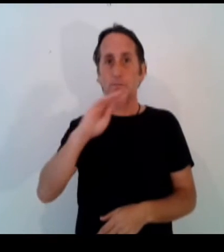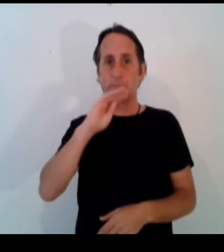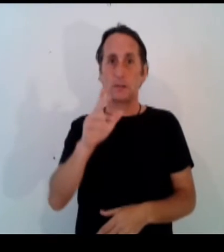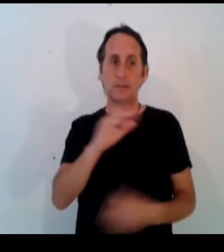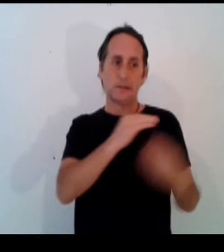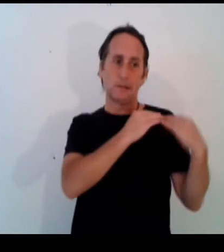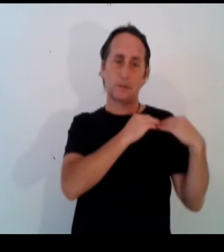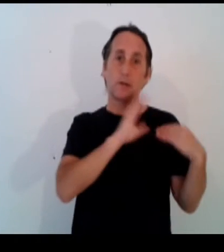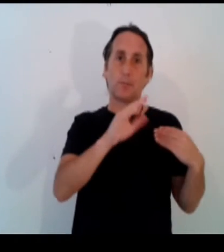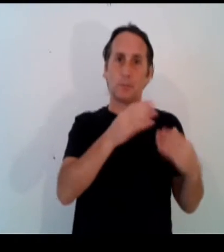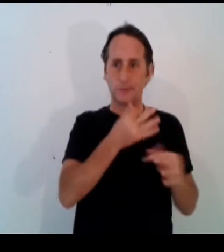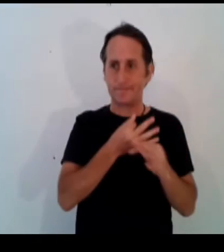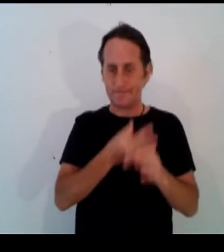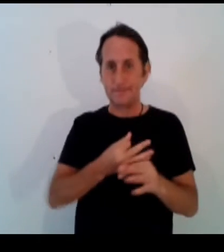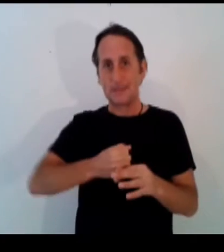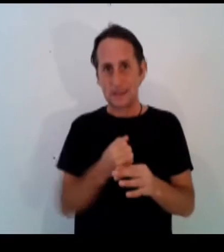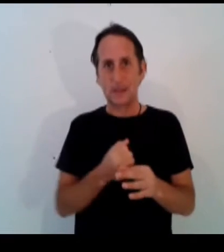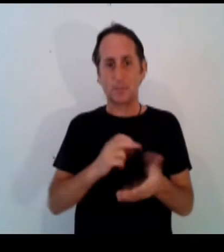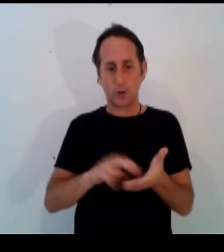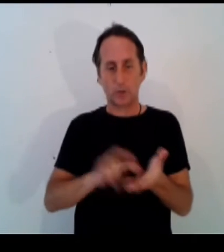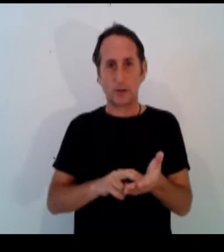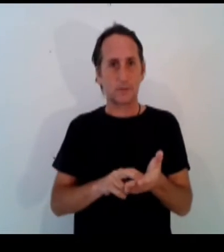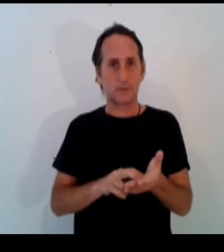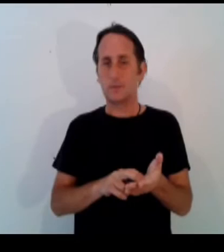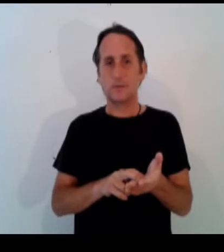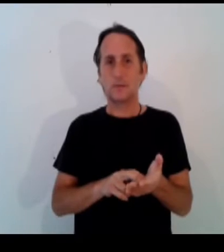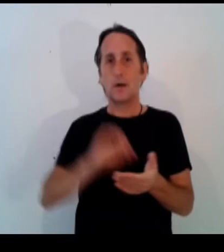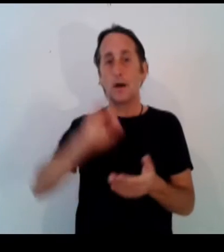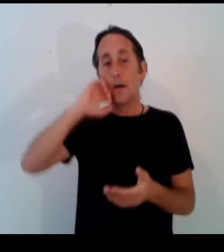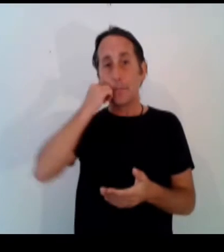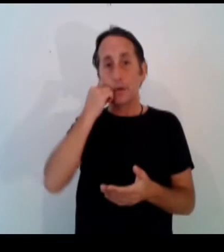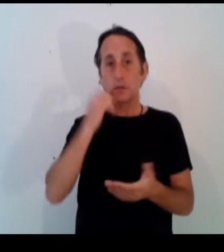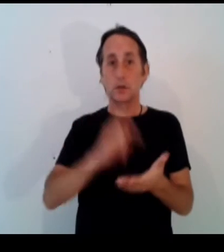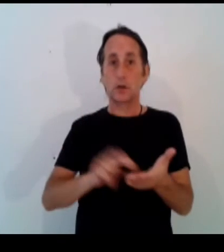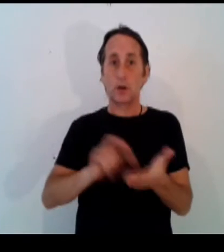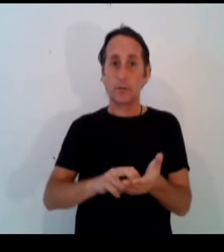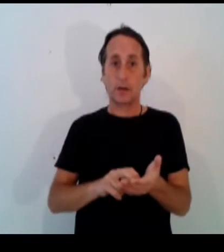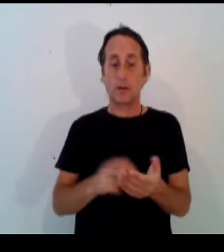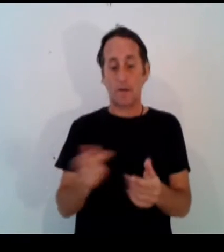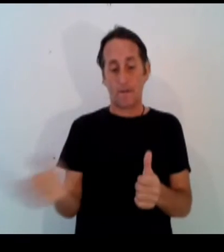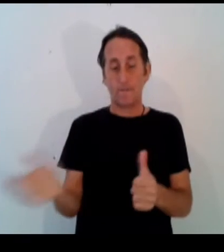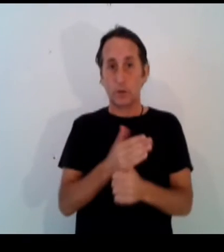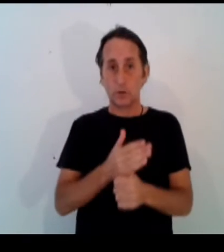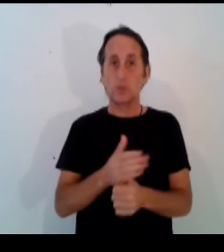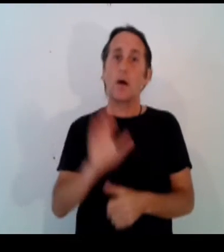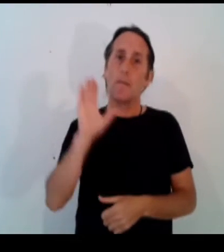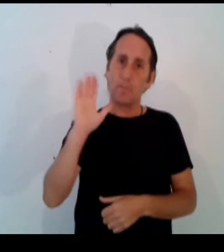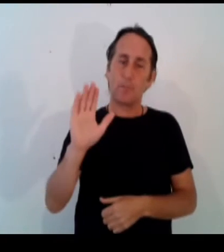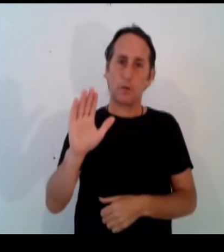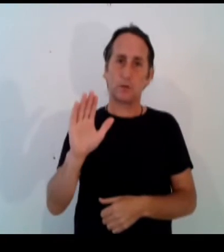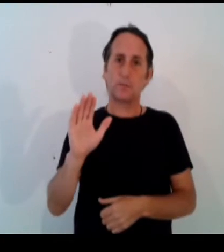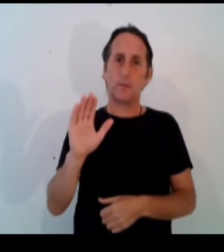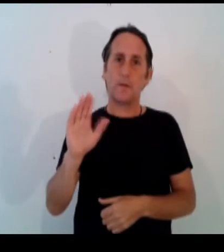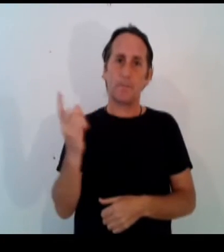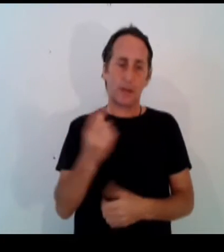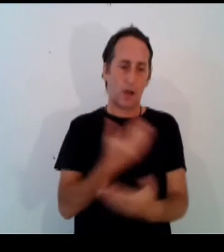Because for contracts to be binding they must be lawful most importantly and these are not lawful